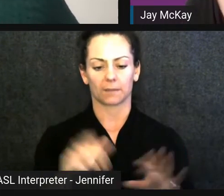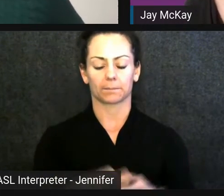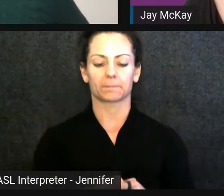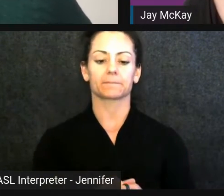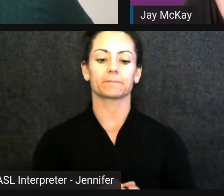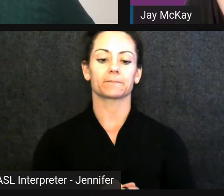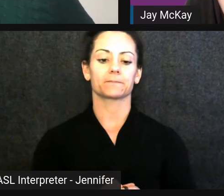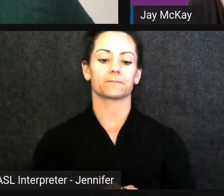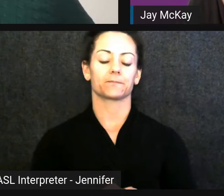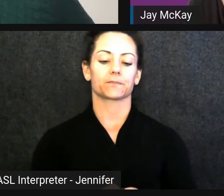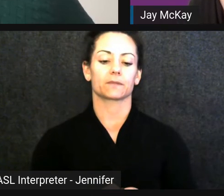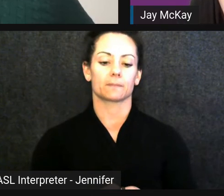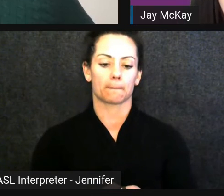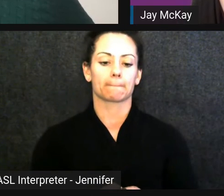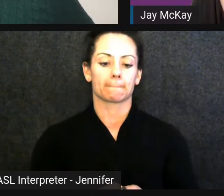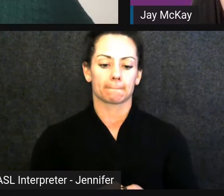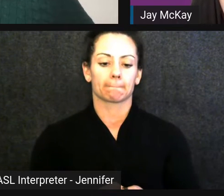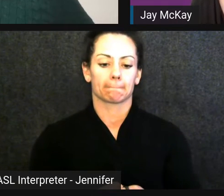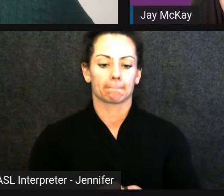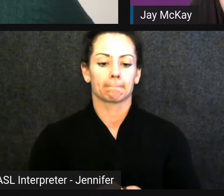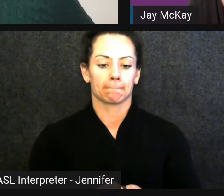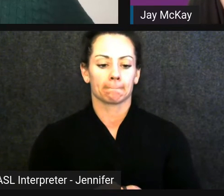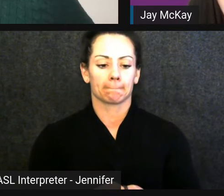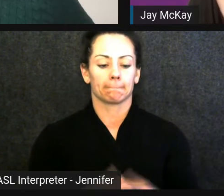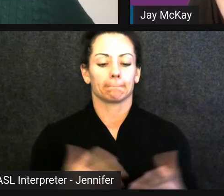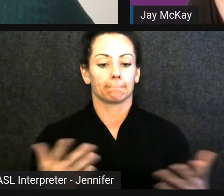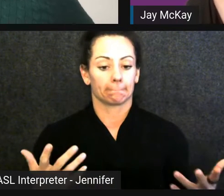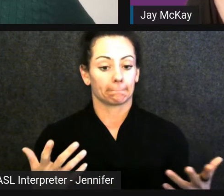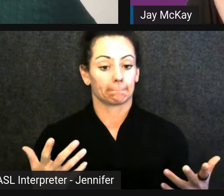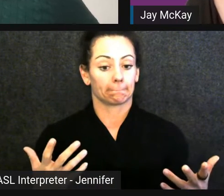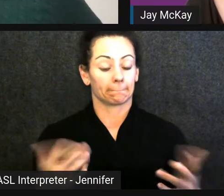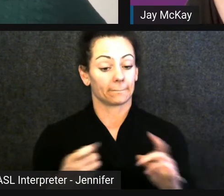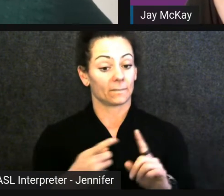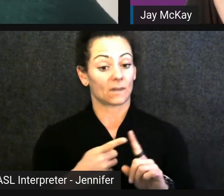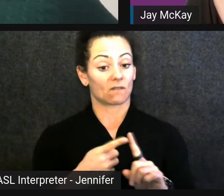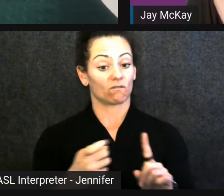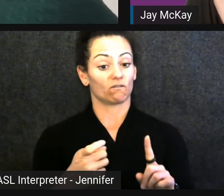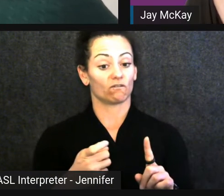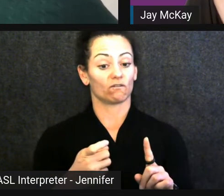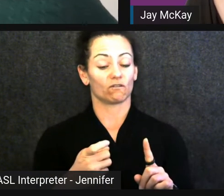I think also from the site performance perspective,